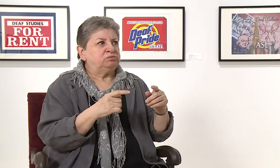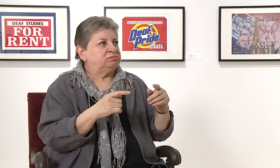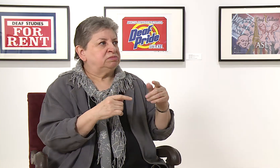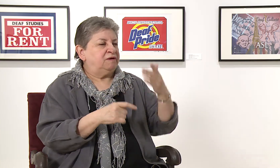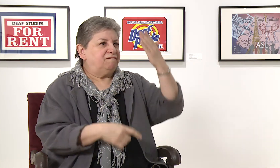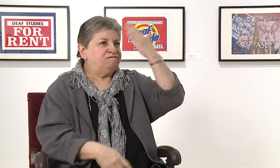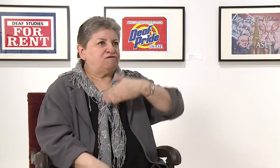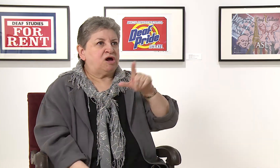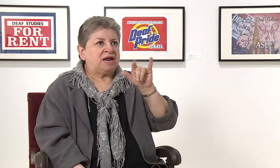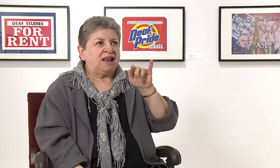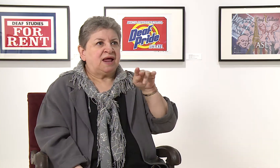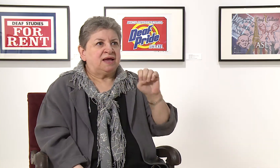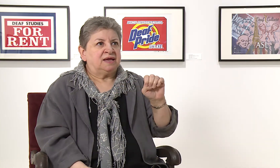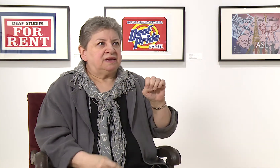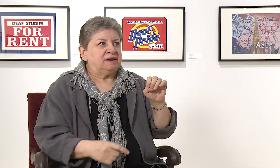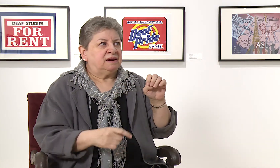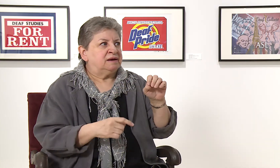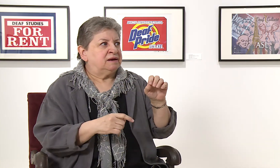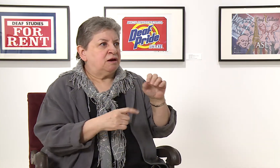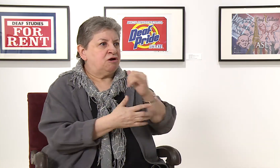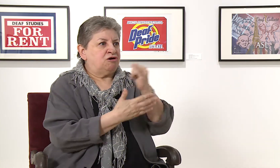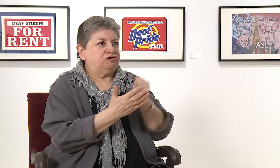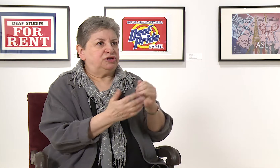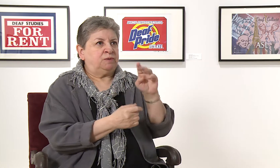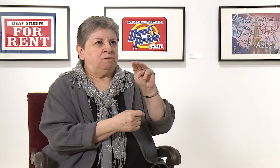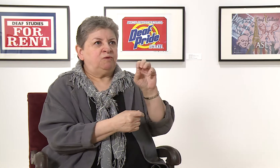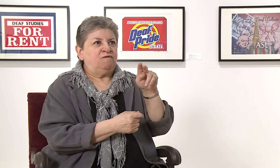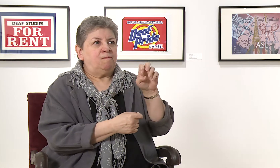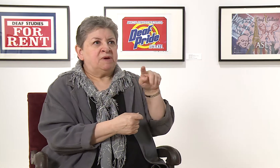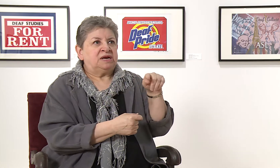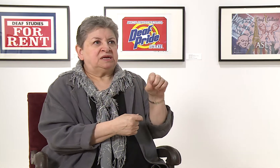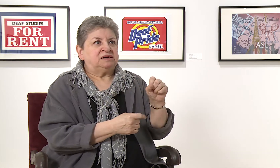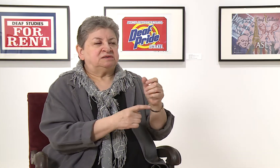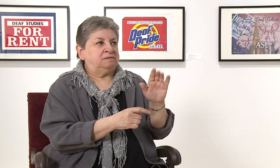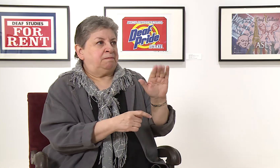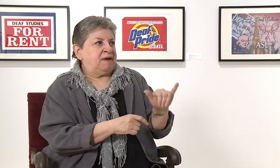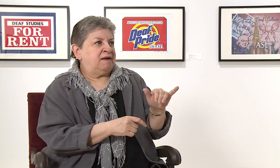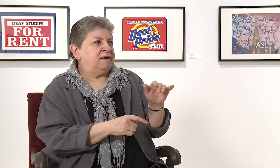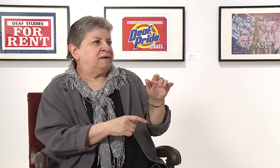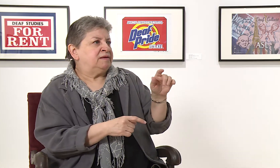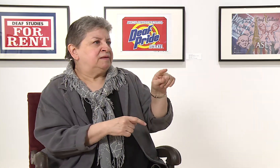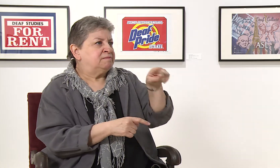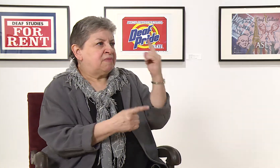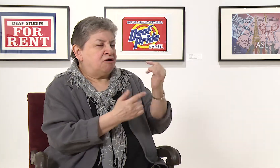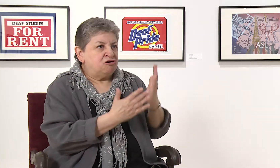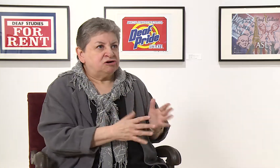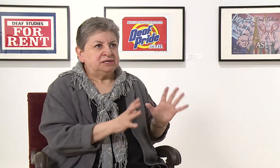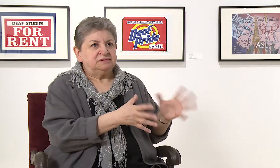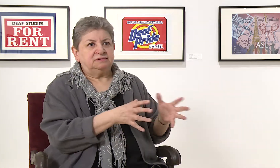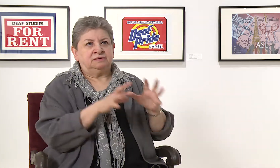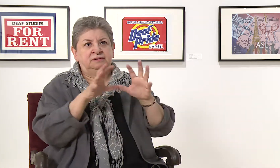we were exposed to the front lines of artist movements by different communities--